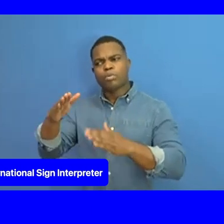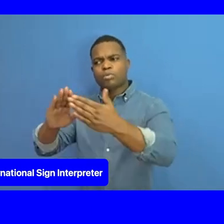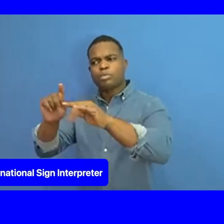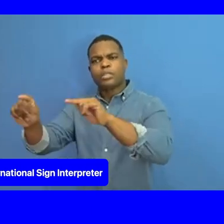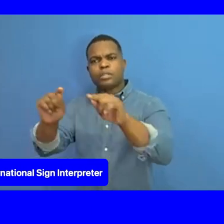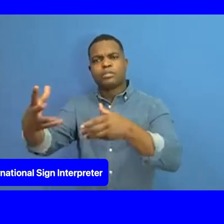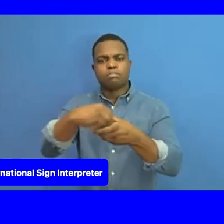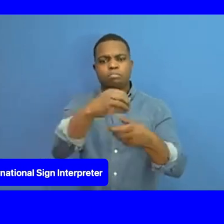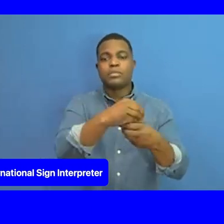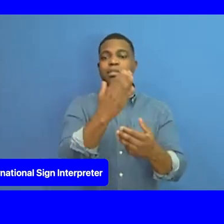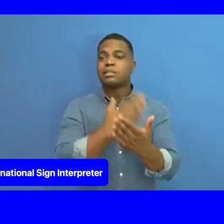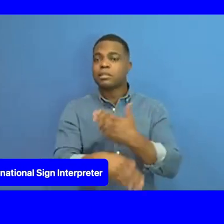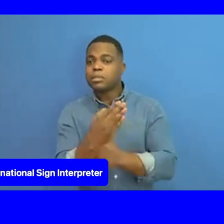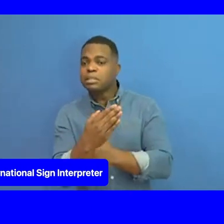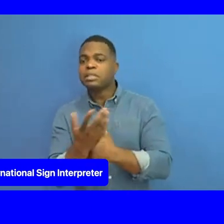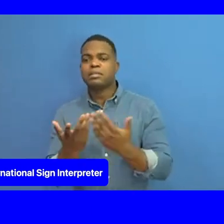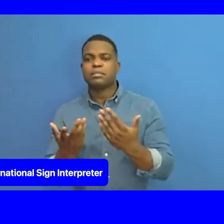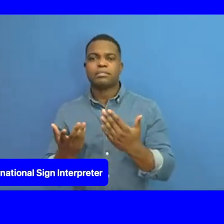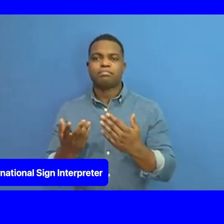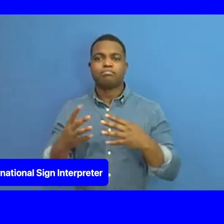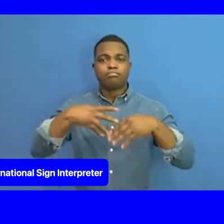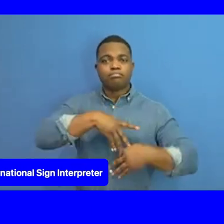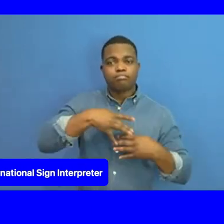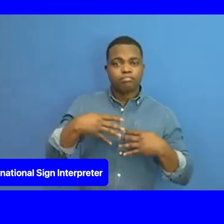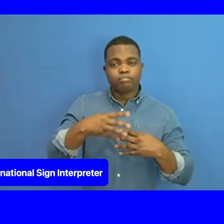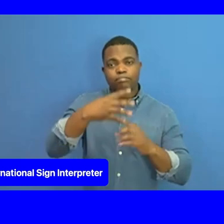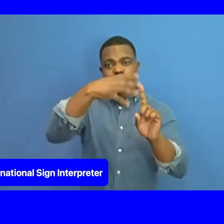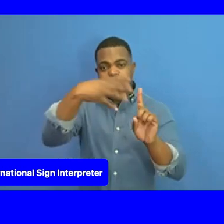carbon intensive practices with green solutions.